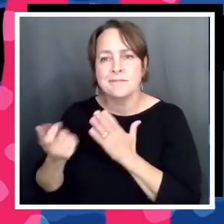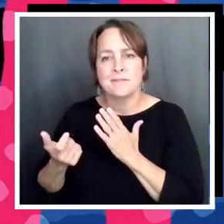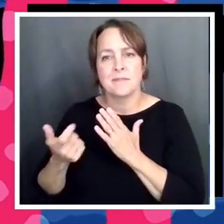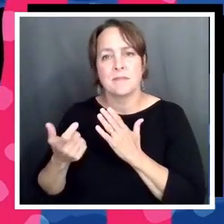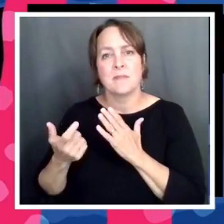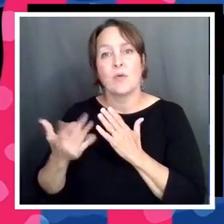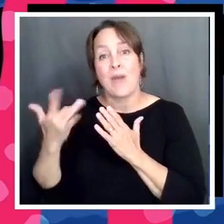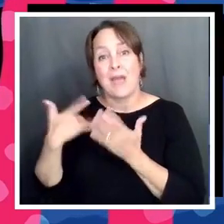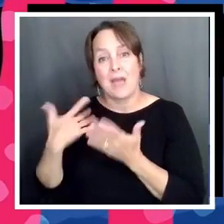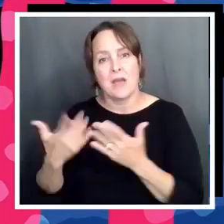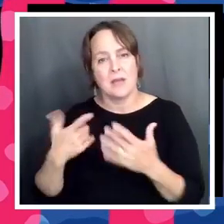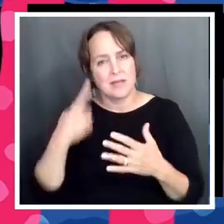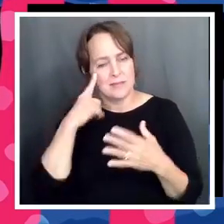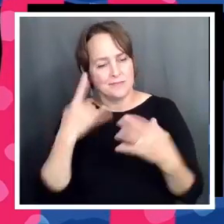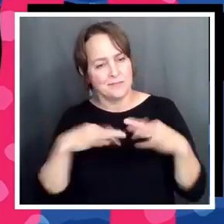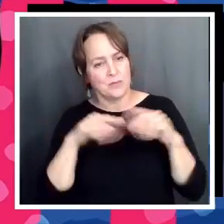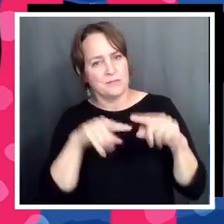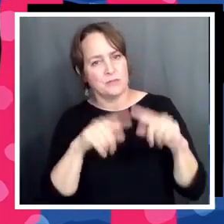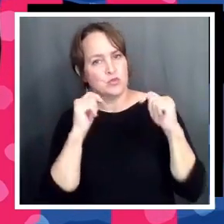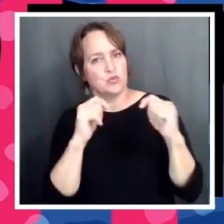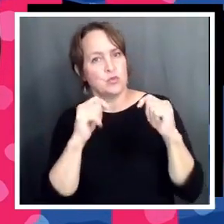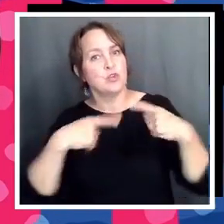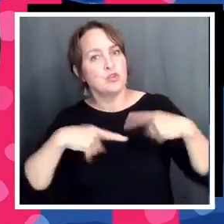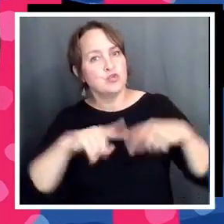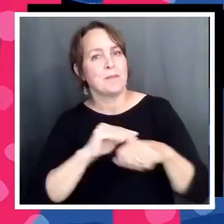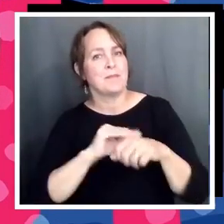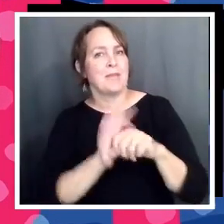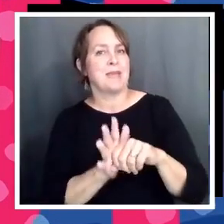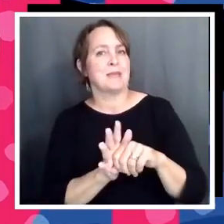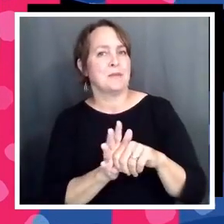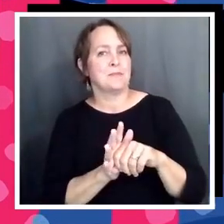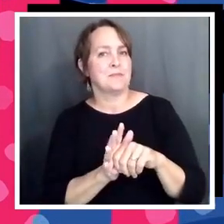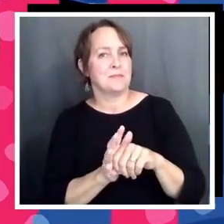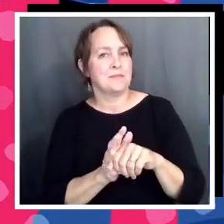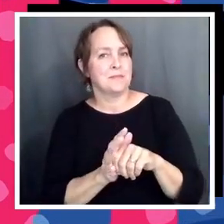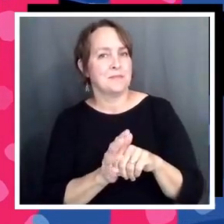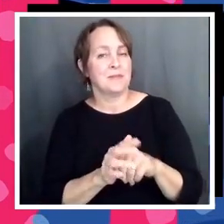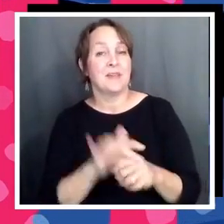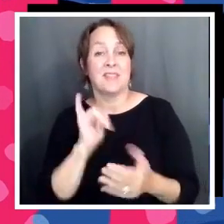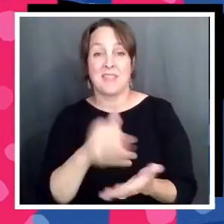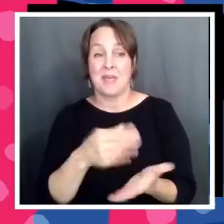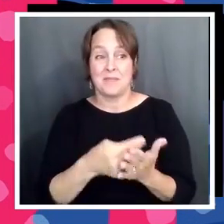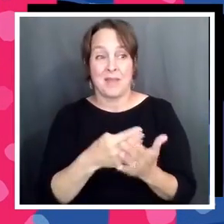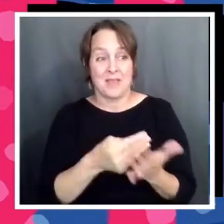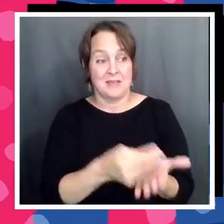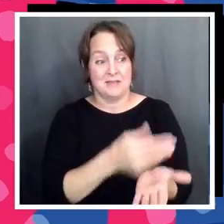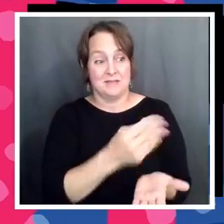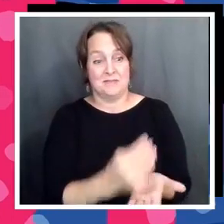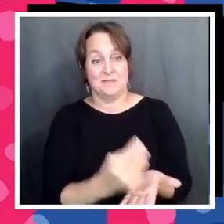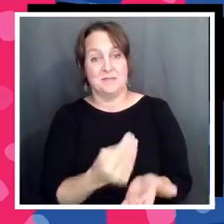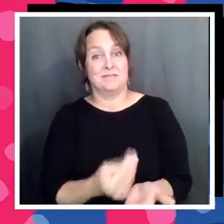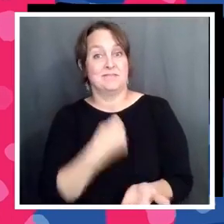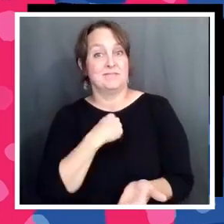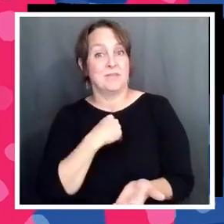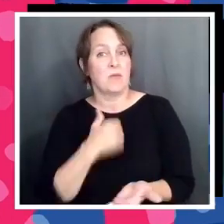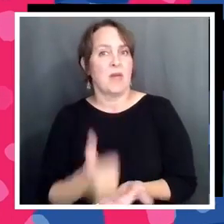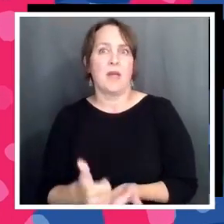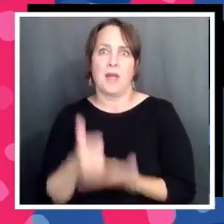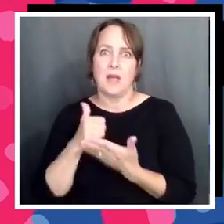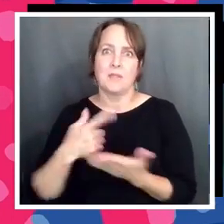SOMETHING WE REALLY STRUGGLED